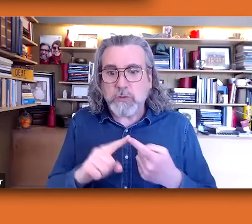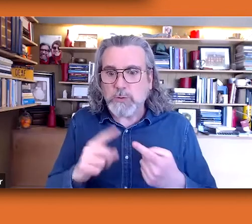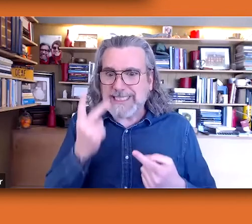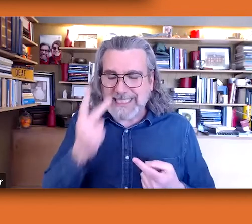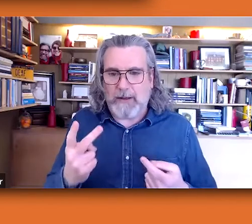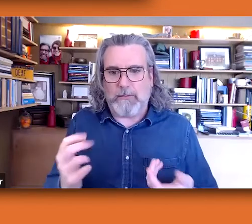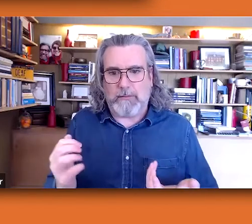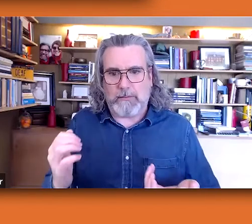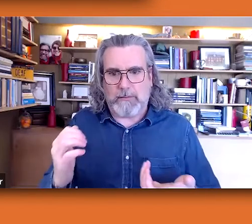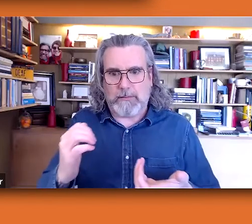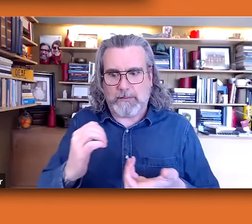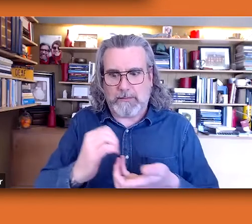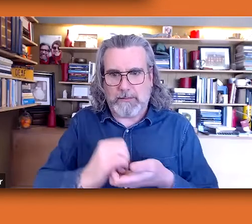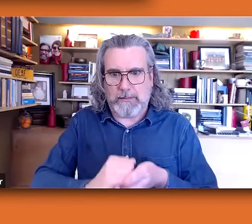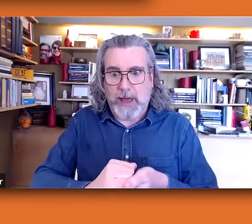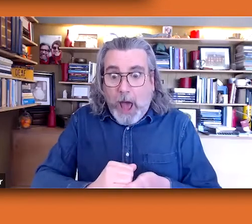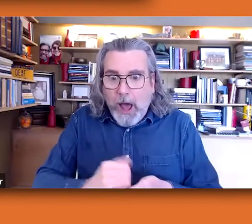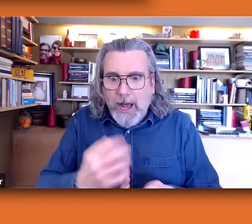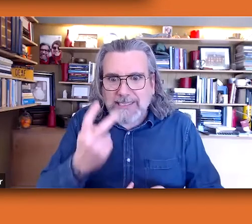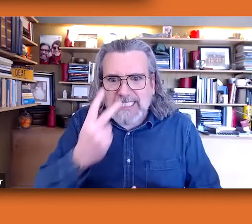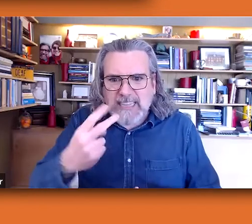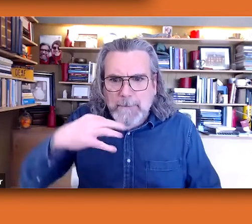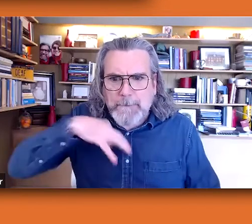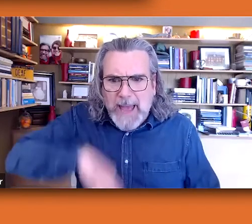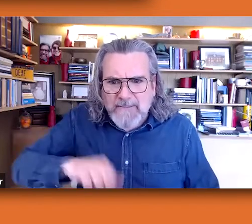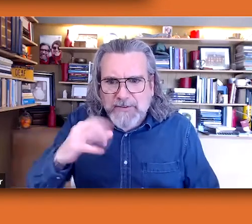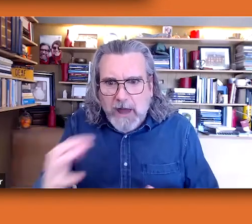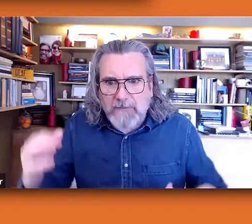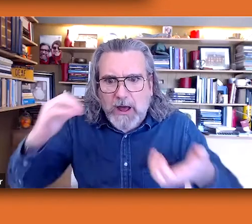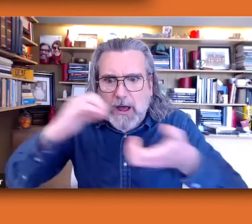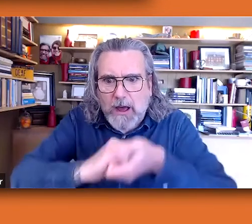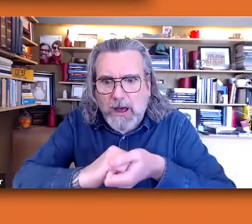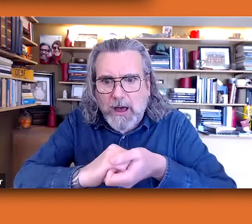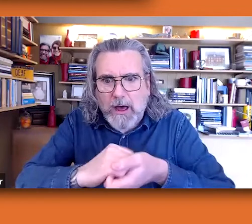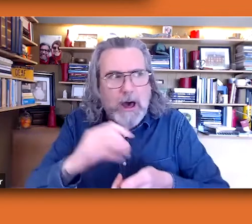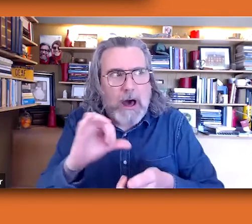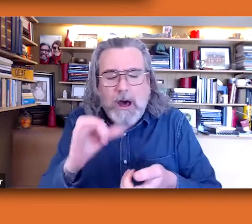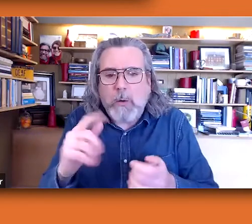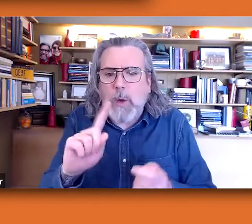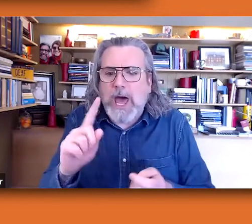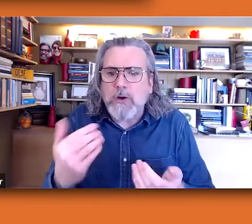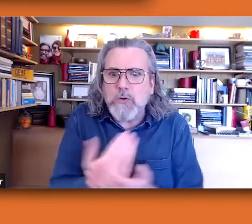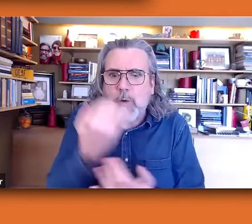and that hadn't been happening historically. And so, once that collaboration started to happen,